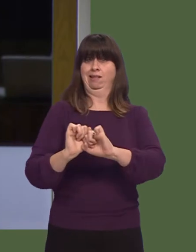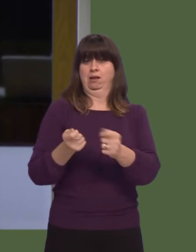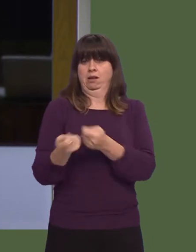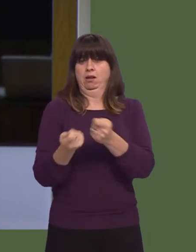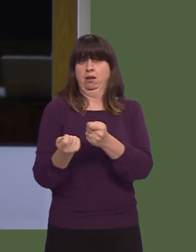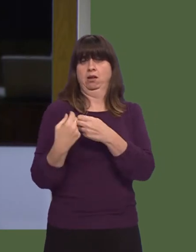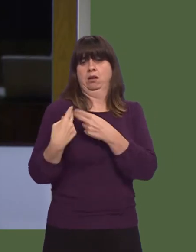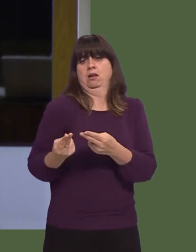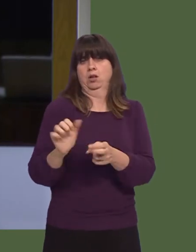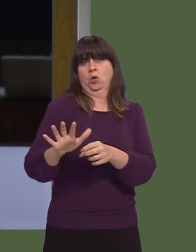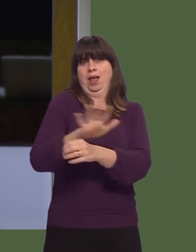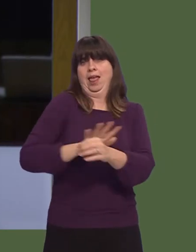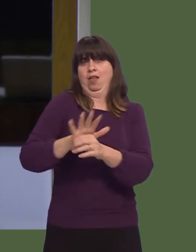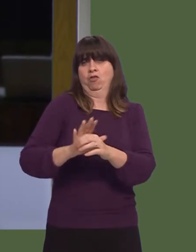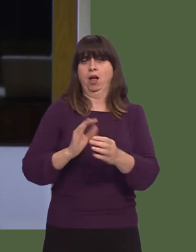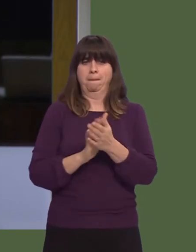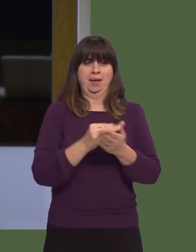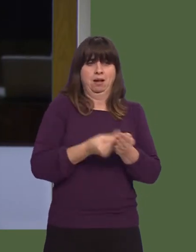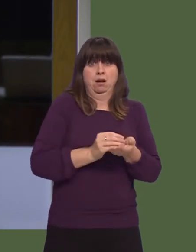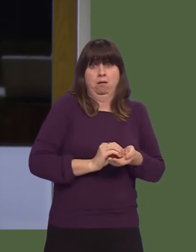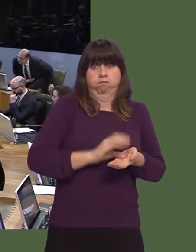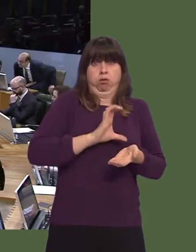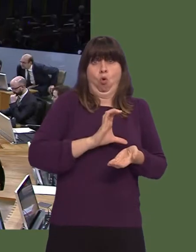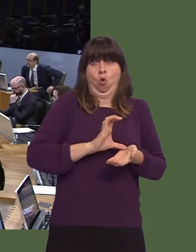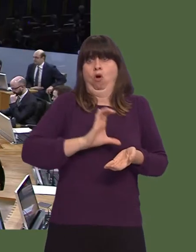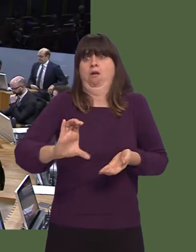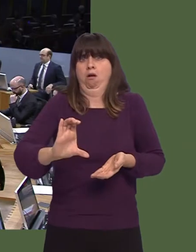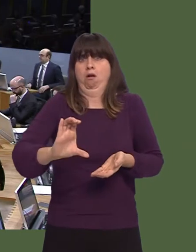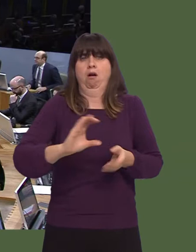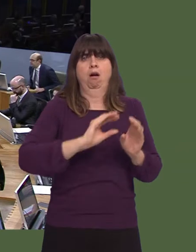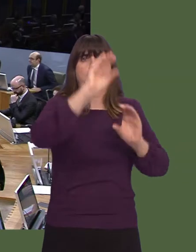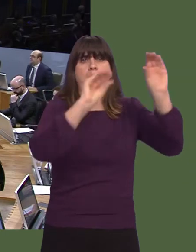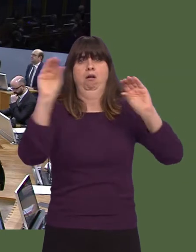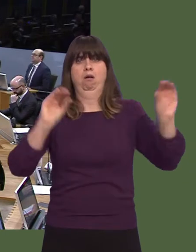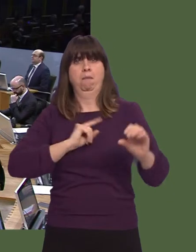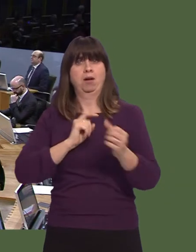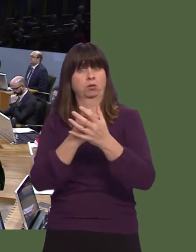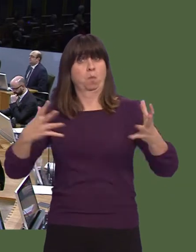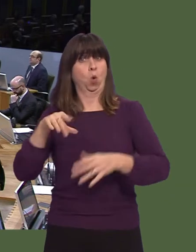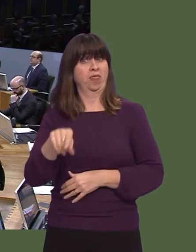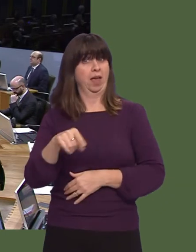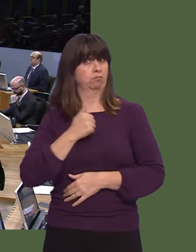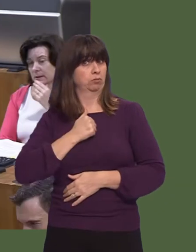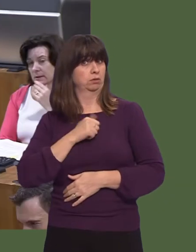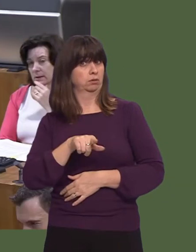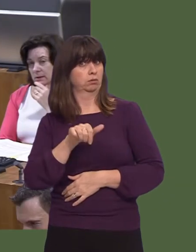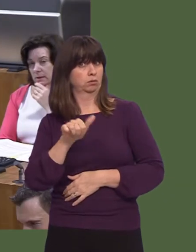aimed at those areas where the ageing trend is most severe? Carwyn Jones AM: Yes, I am. If there is any difficulty in that regard, I would expect